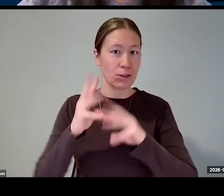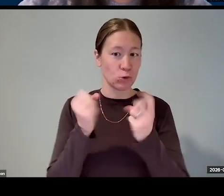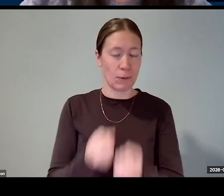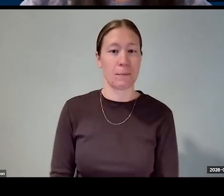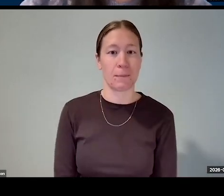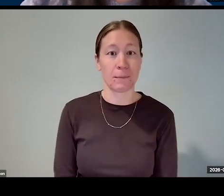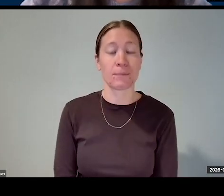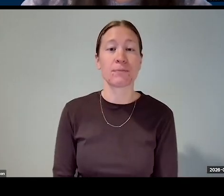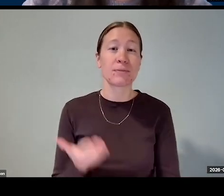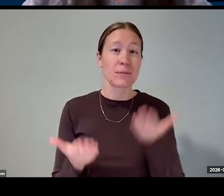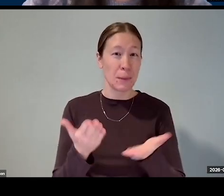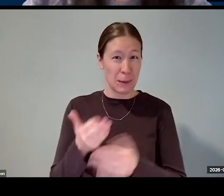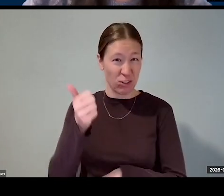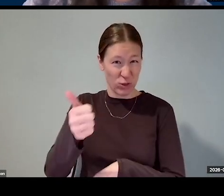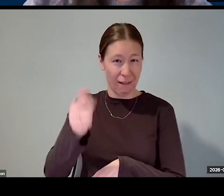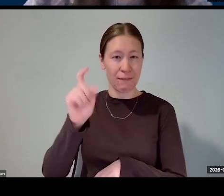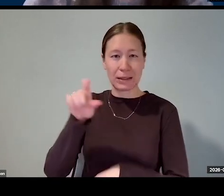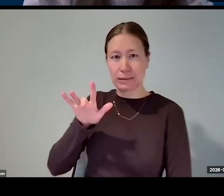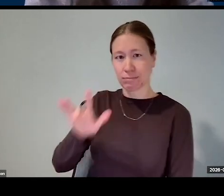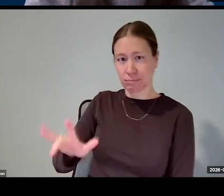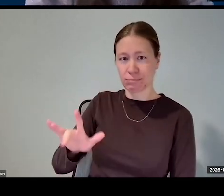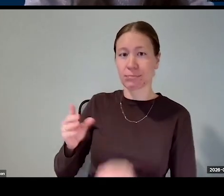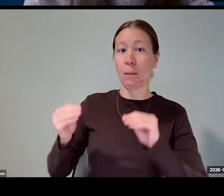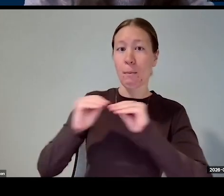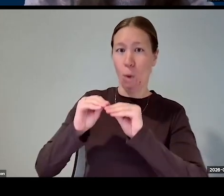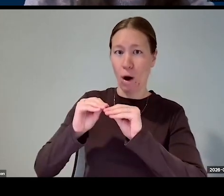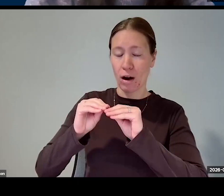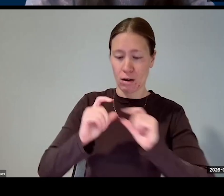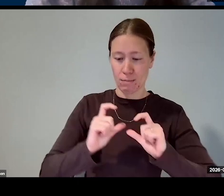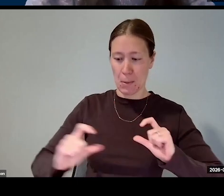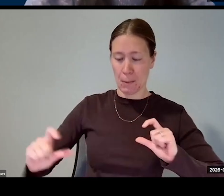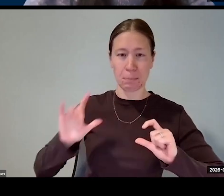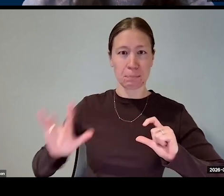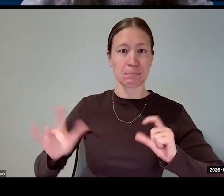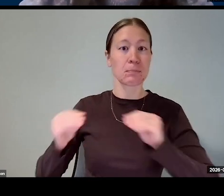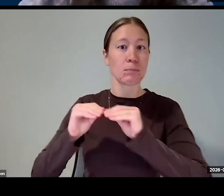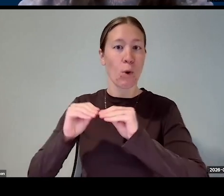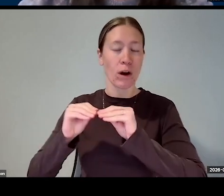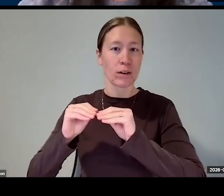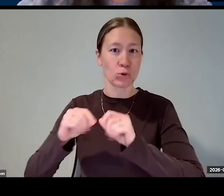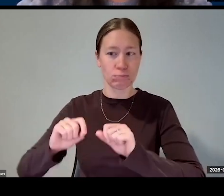You may need to click the more button in your Zoom toolbar in order to access these options.